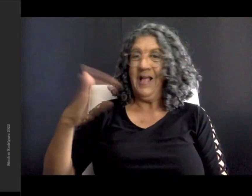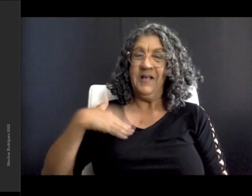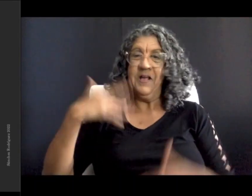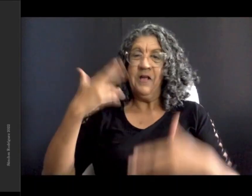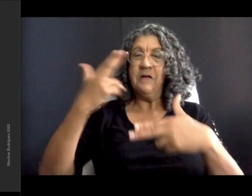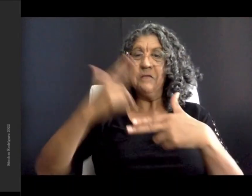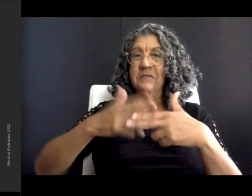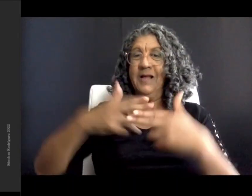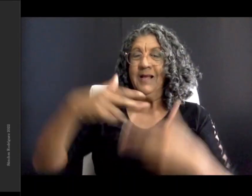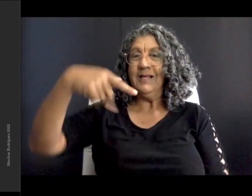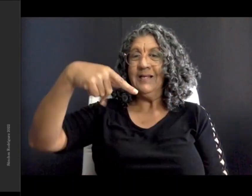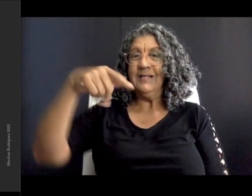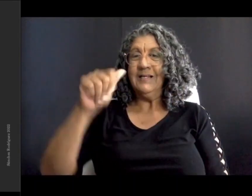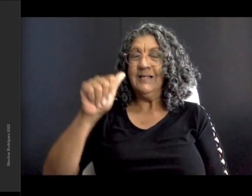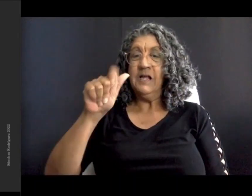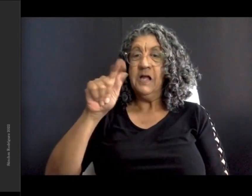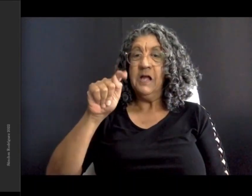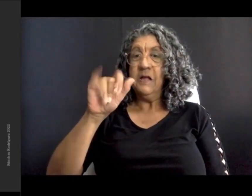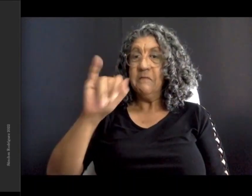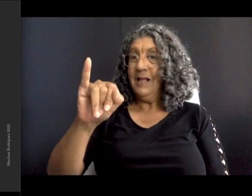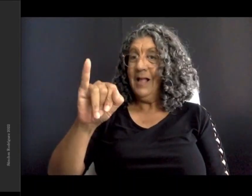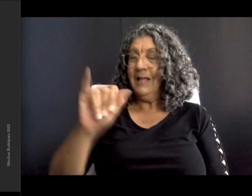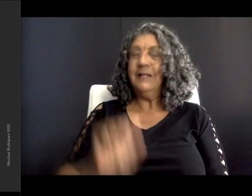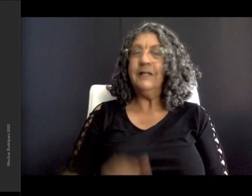Hi, my name is Patti,